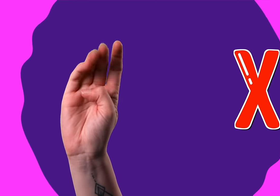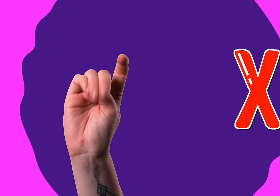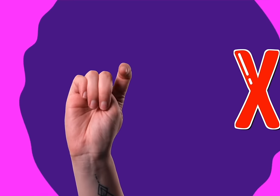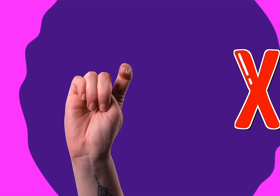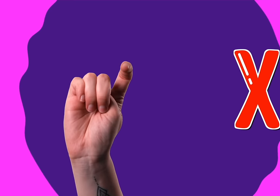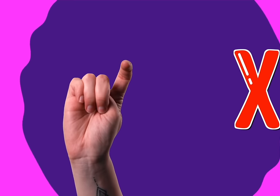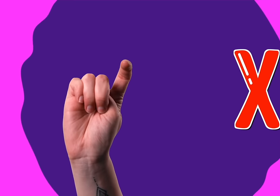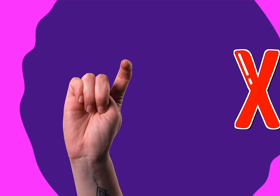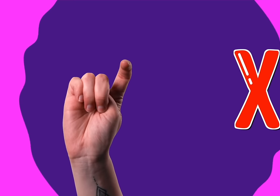X.